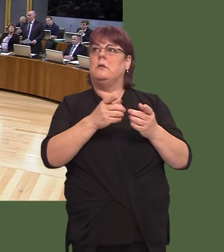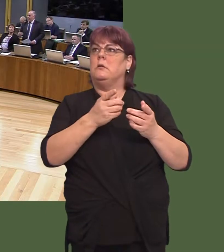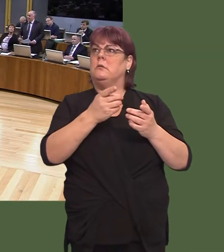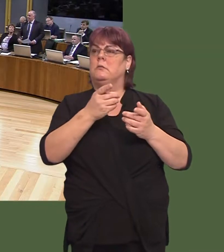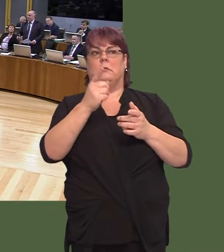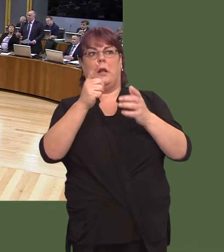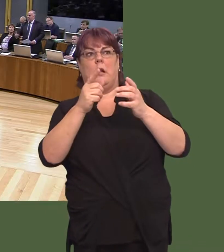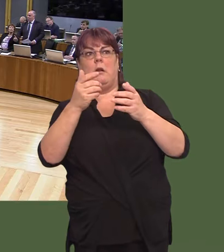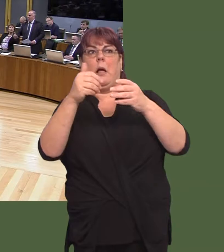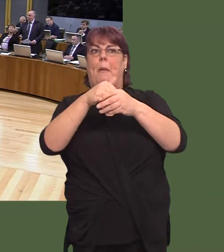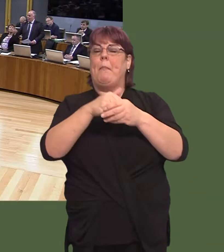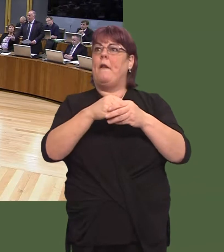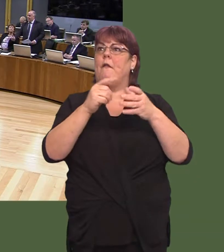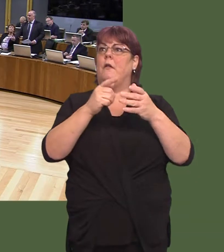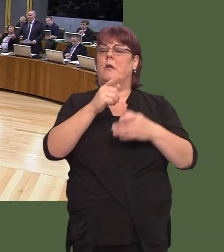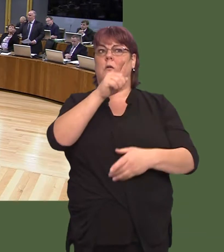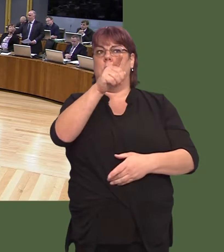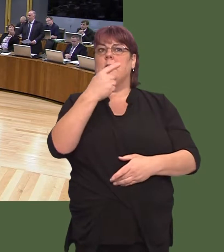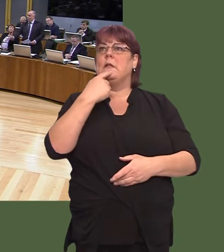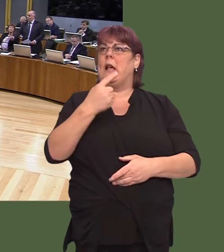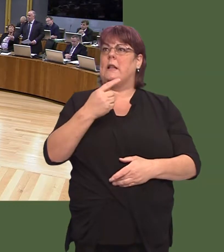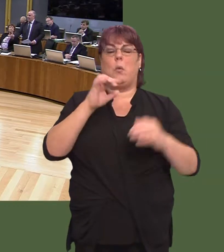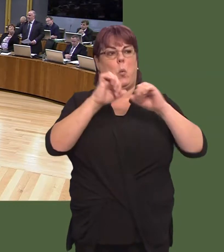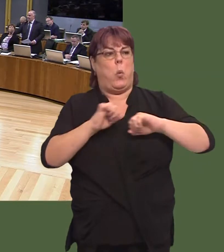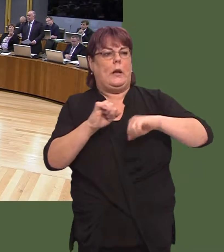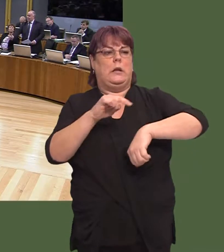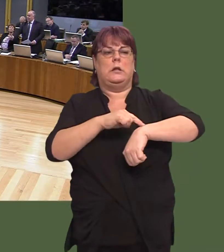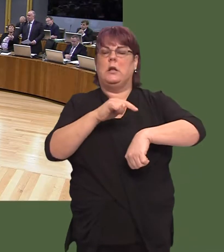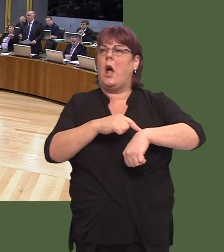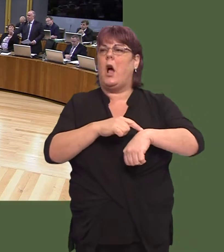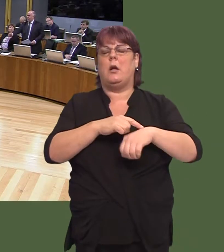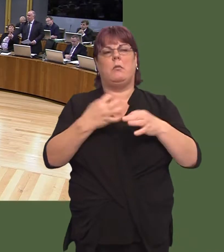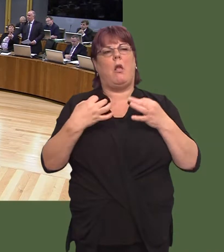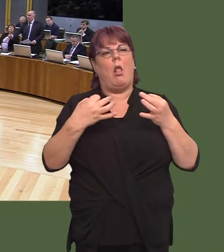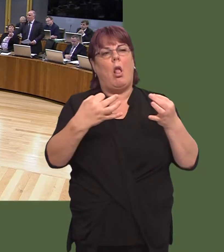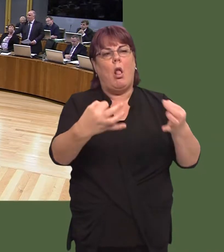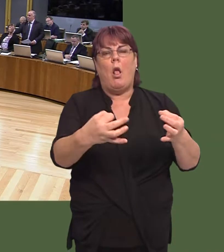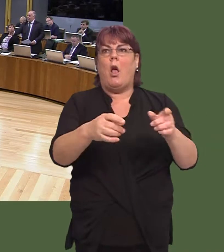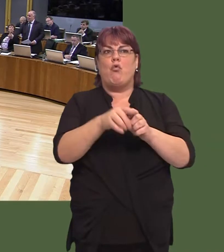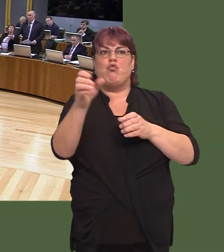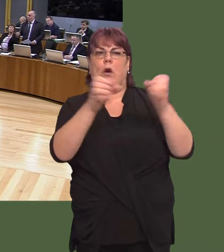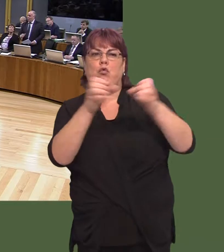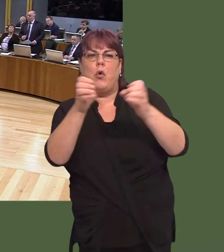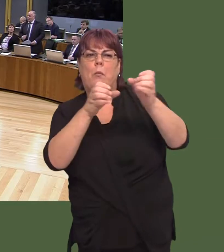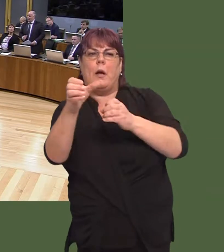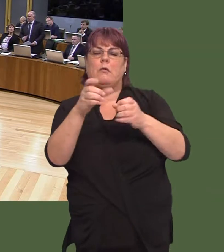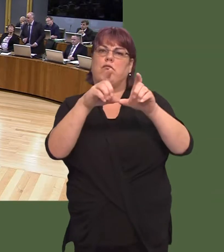when the statistics show that, on waiting times, on recruitment and deficit control and reduction you are missing all your own targets?